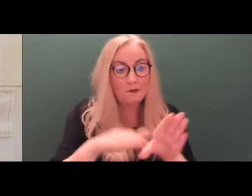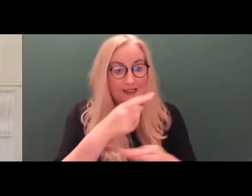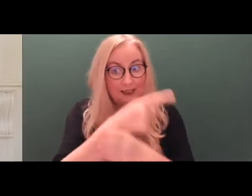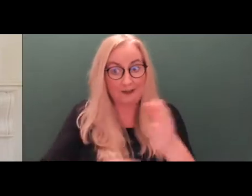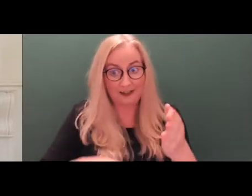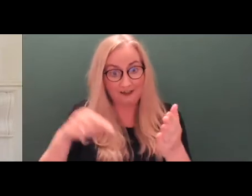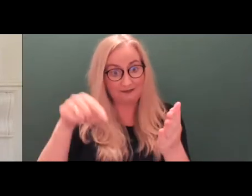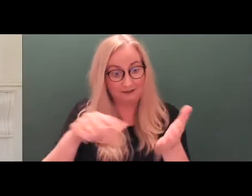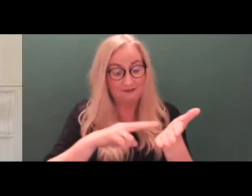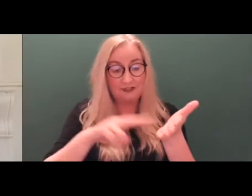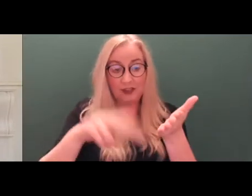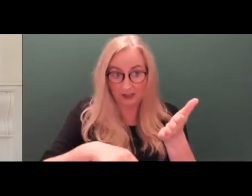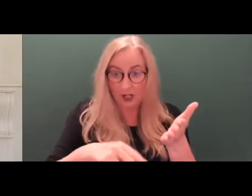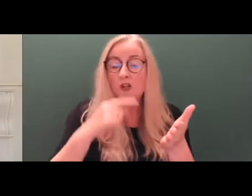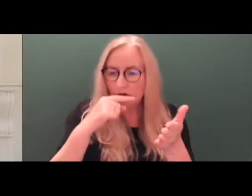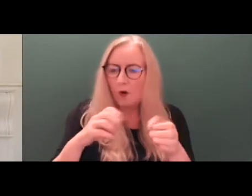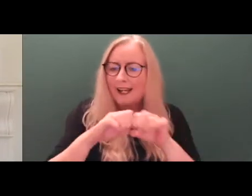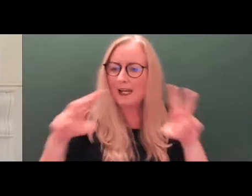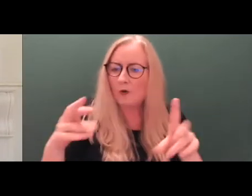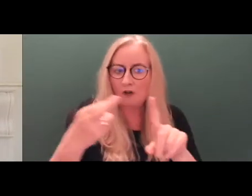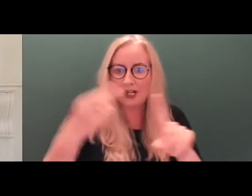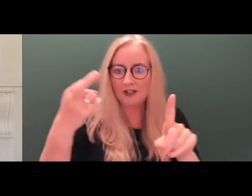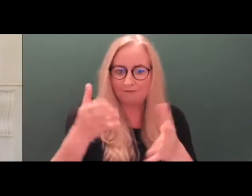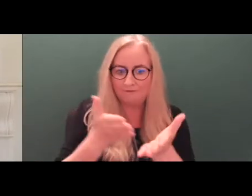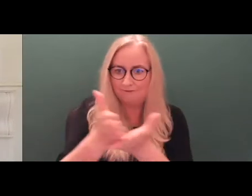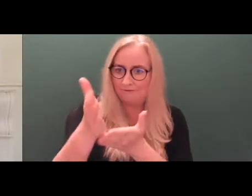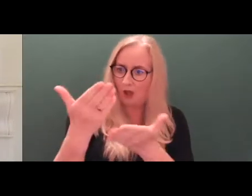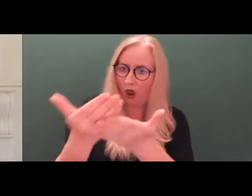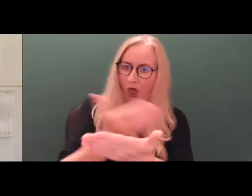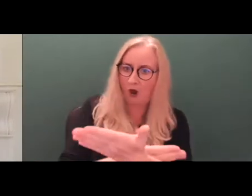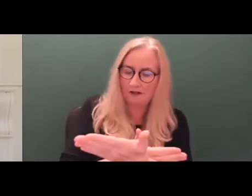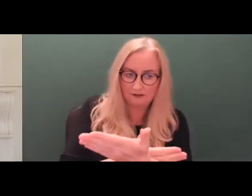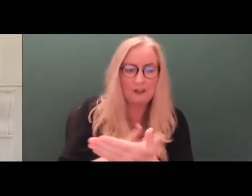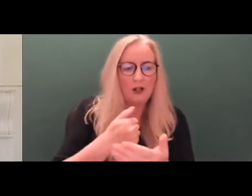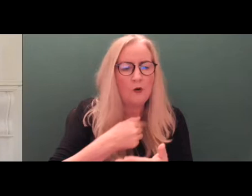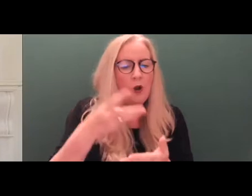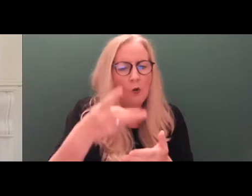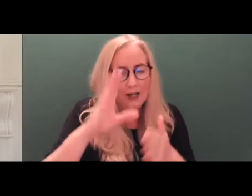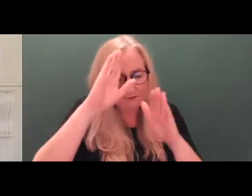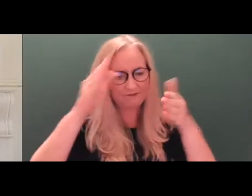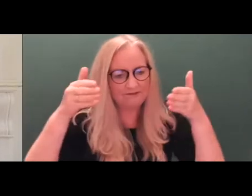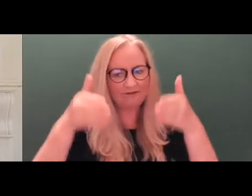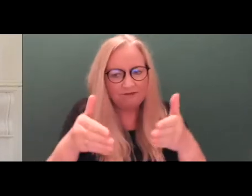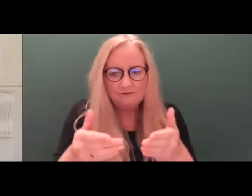Equal recognition before the law. And we will focus specifically on work underway